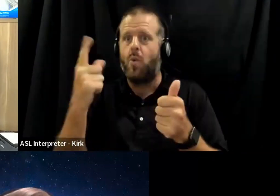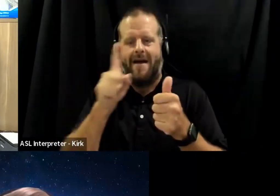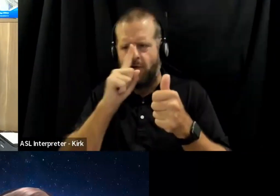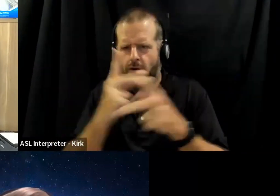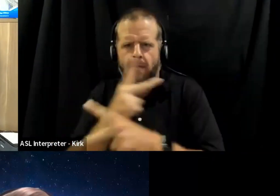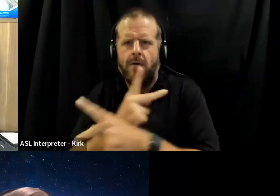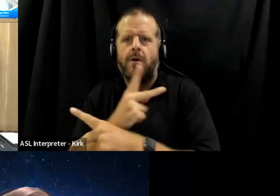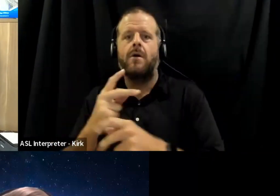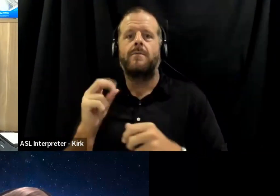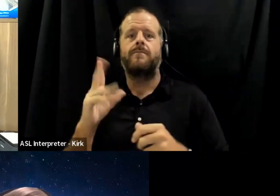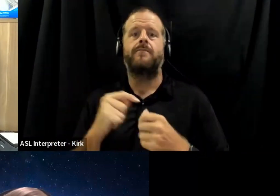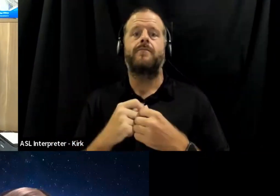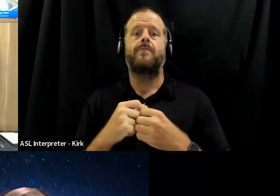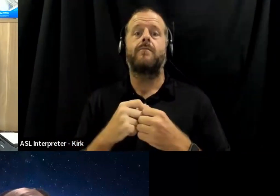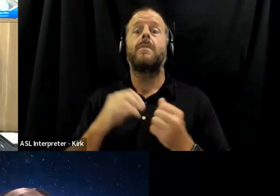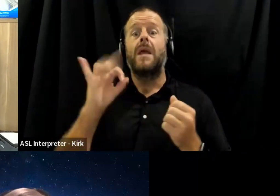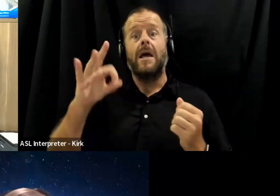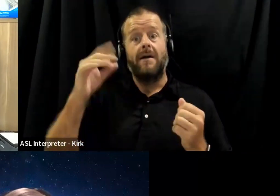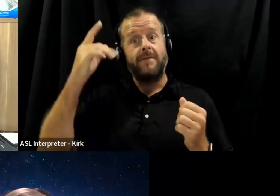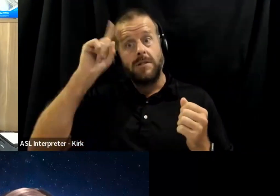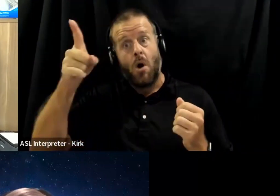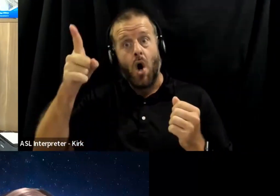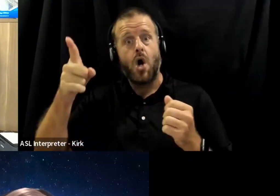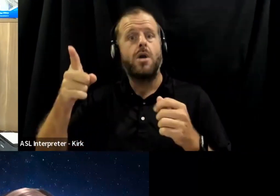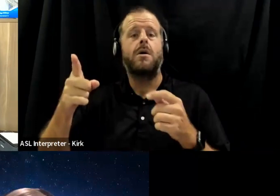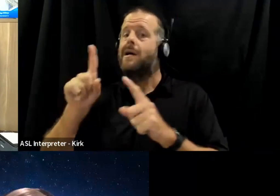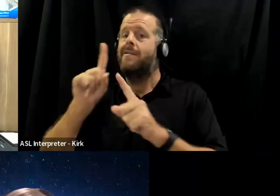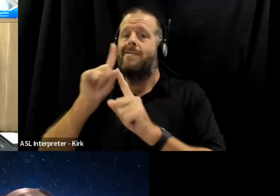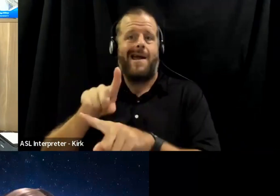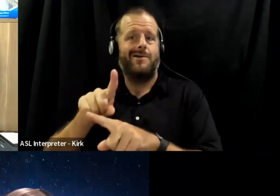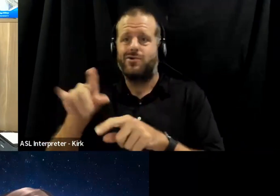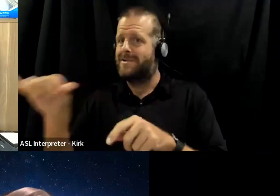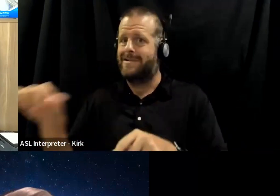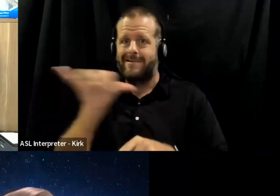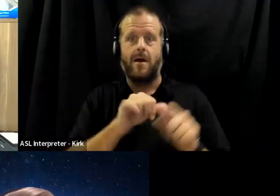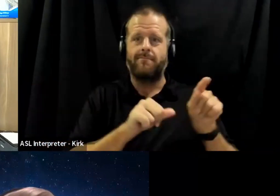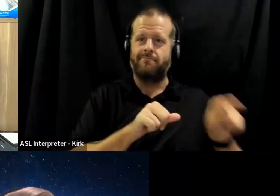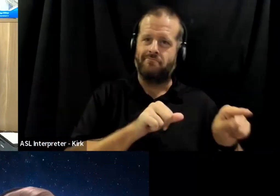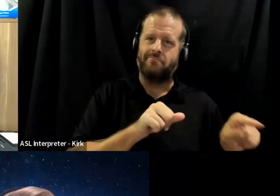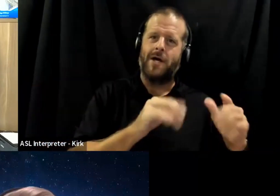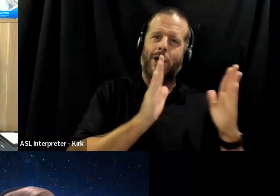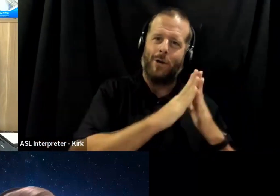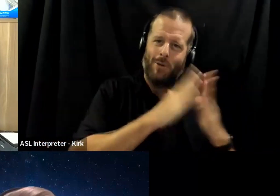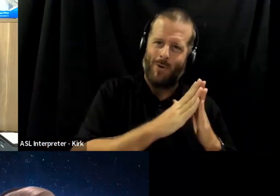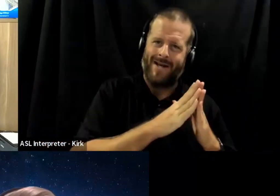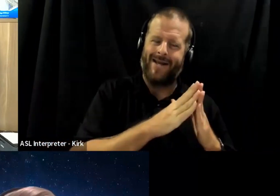If you're smart about it, the answer is the same as my first answer. It's your community. You're networking with other blind